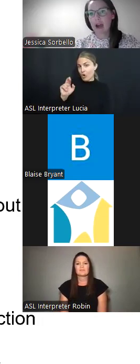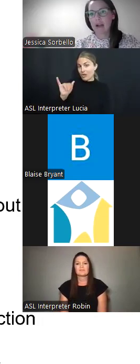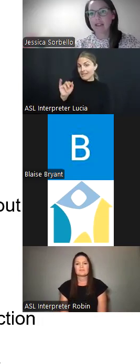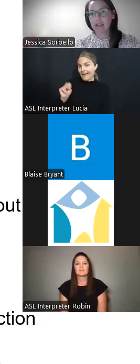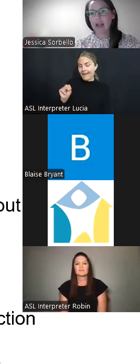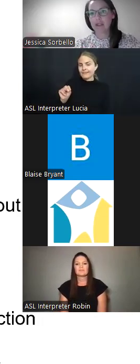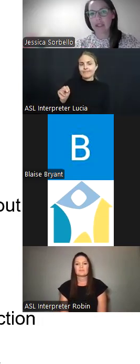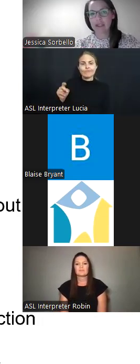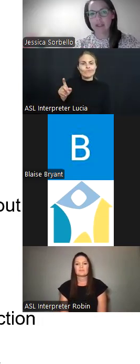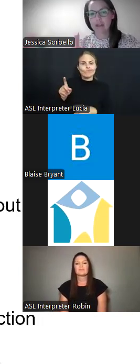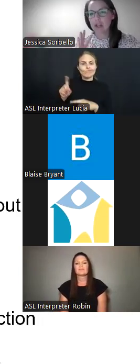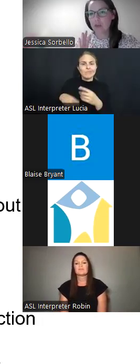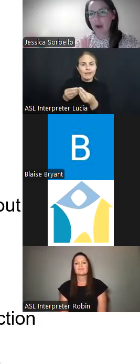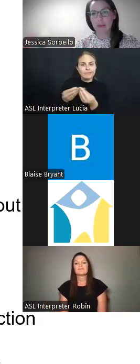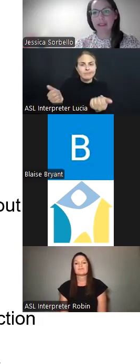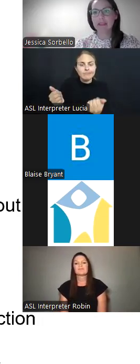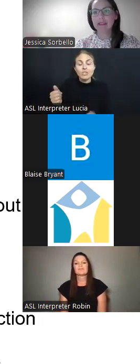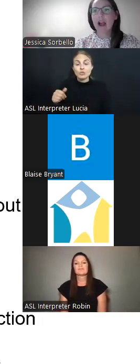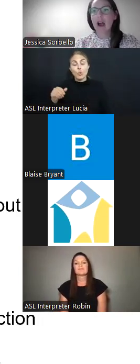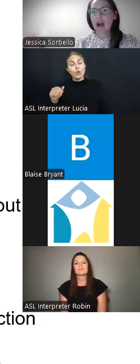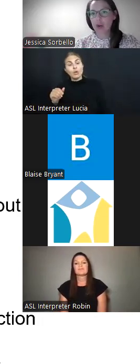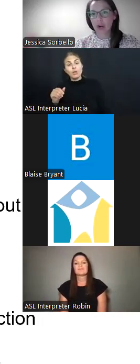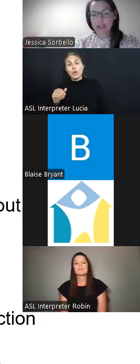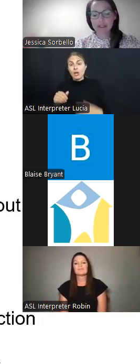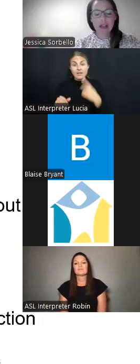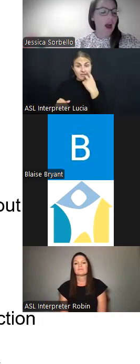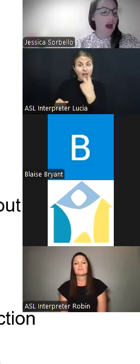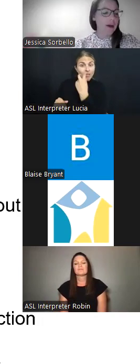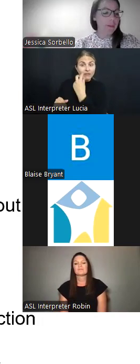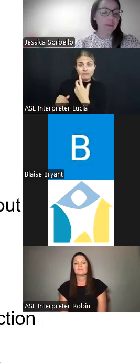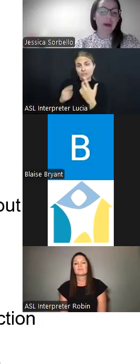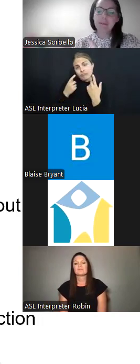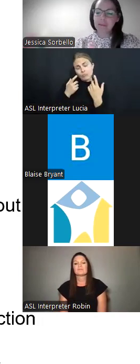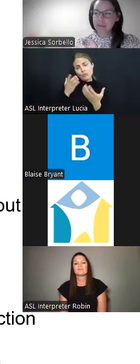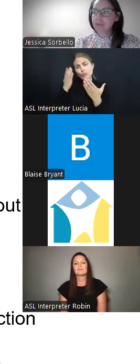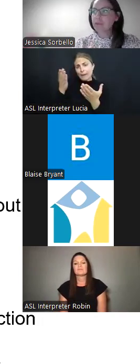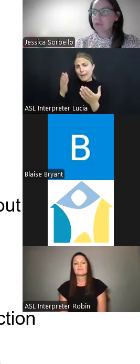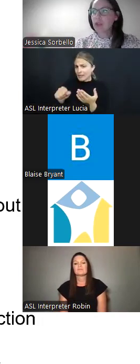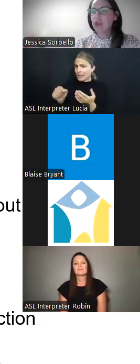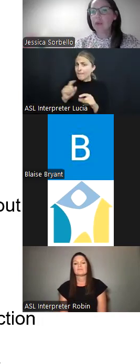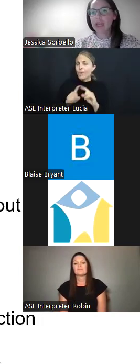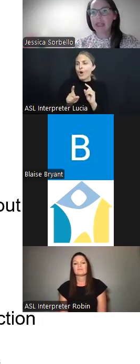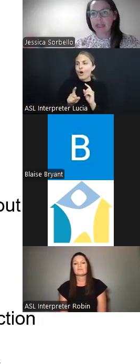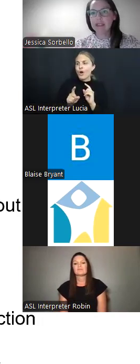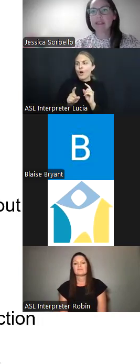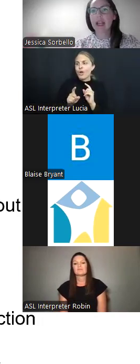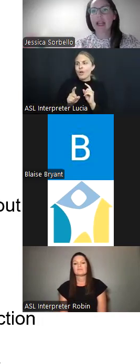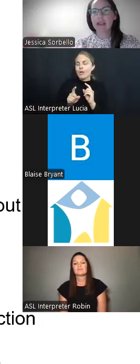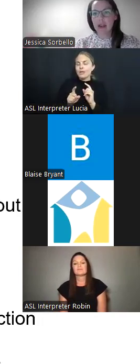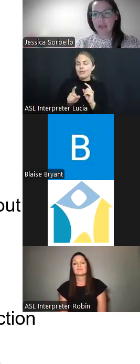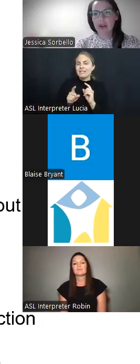to narcan. You know, it is another a tranquillizer that is mimicking overdose and is